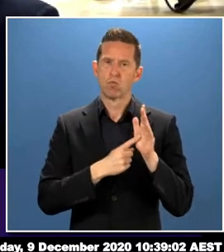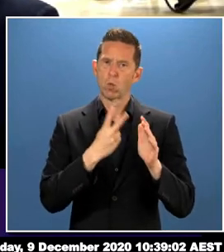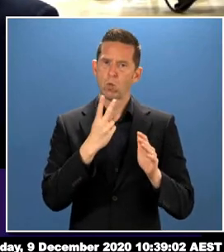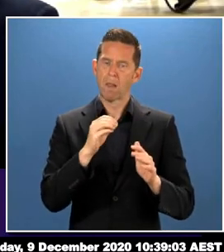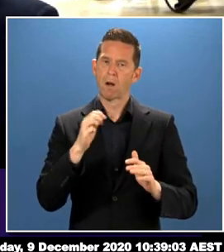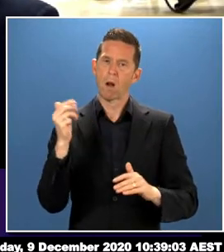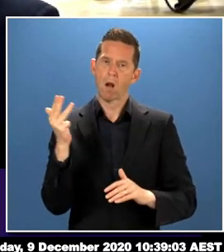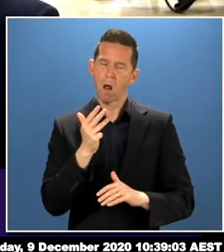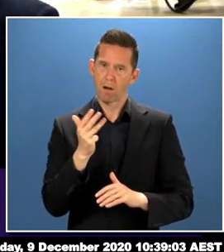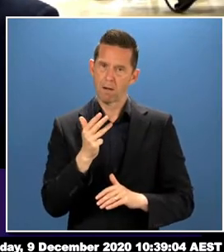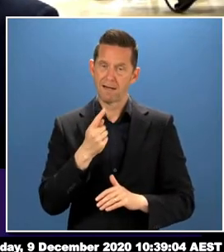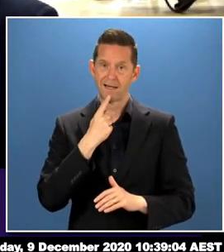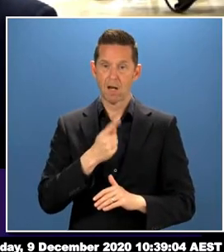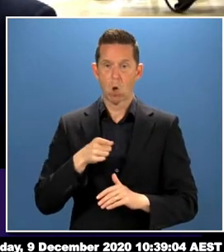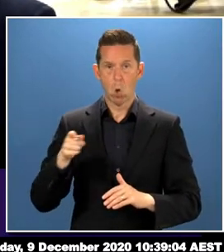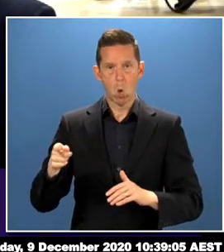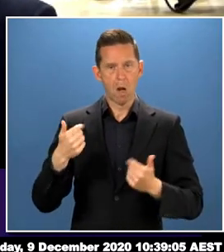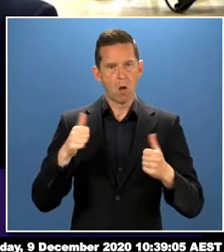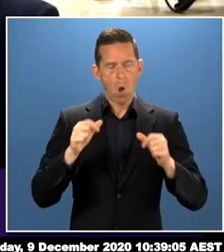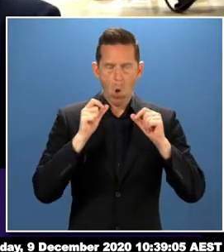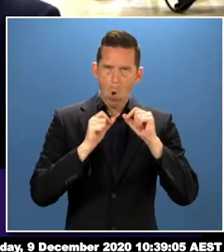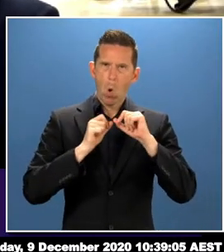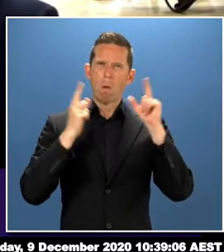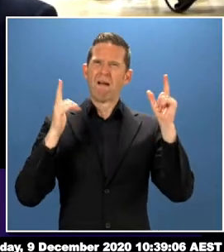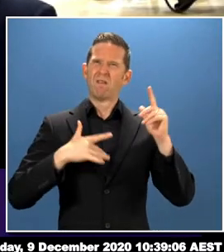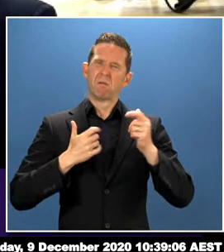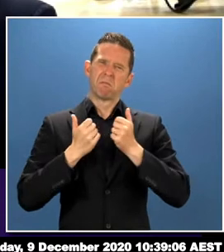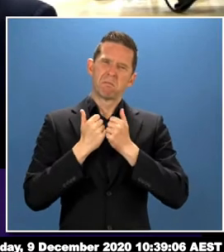your statement, that you woke up and felt exhausted and asked if you could work from home.